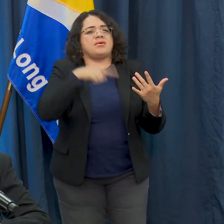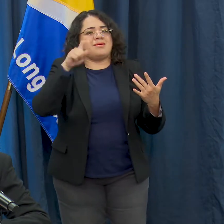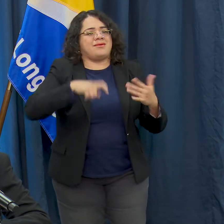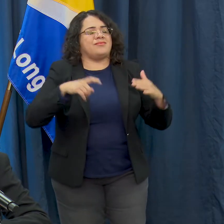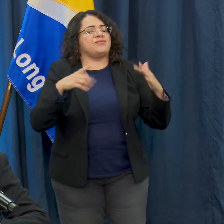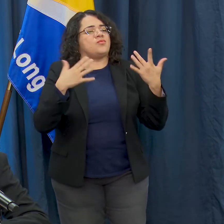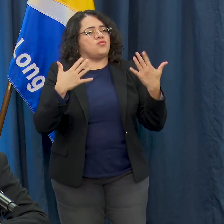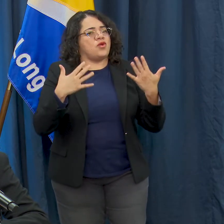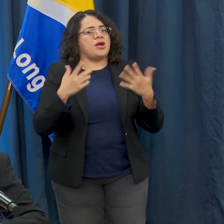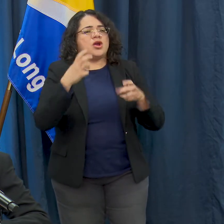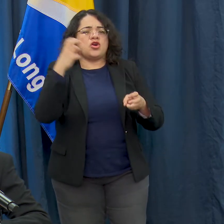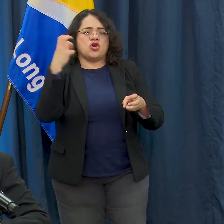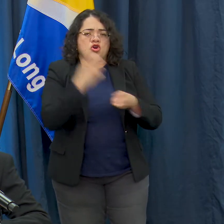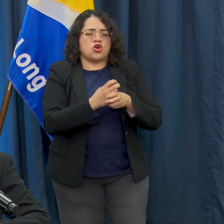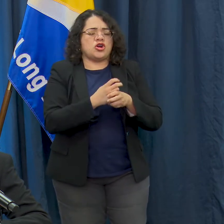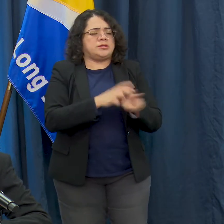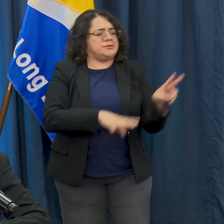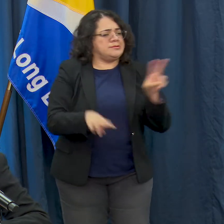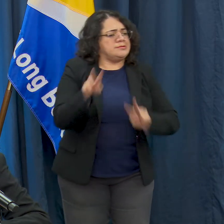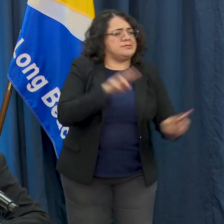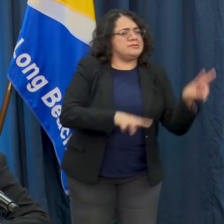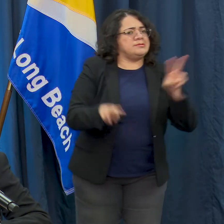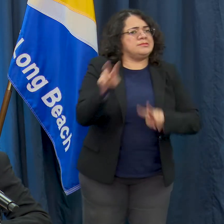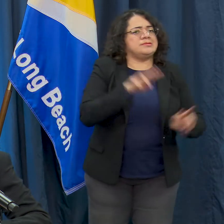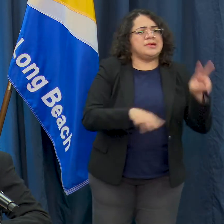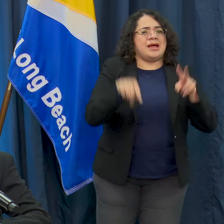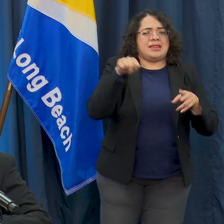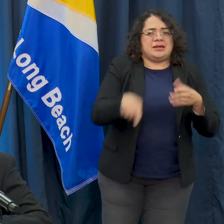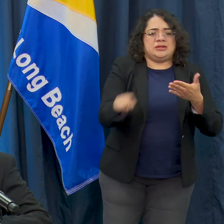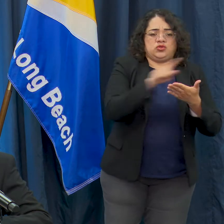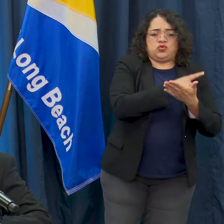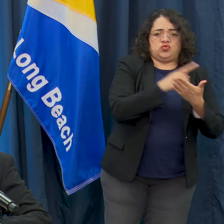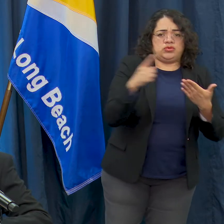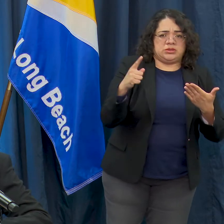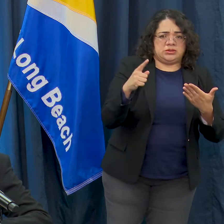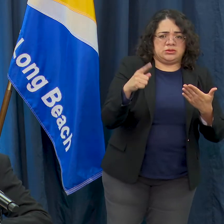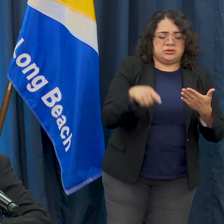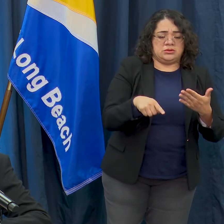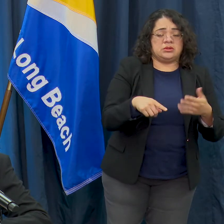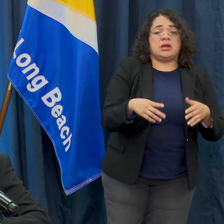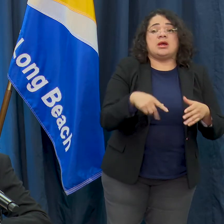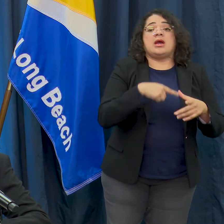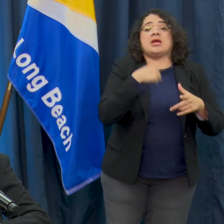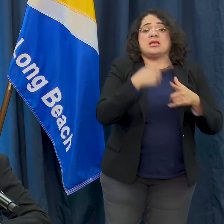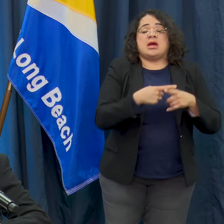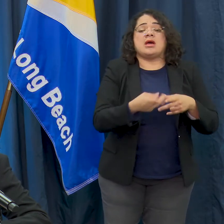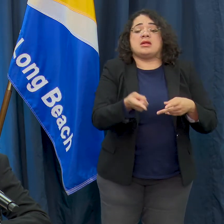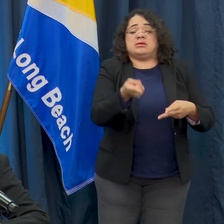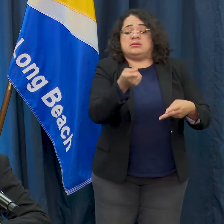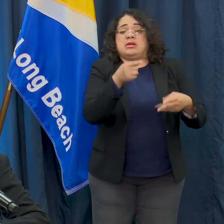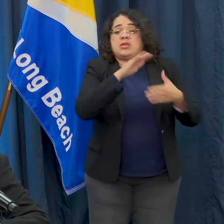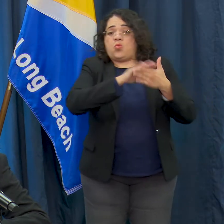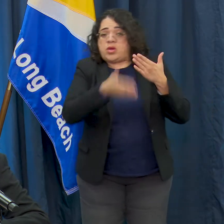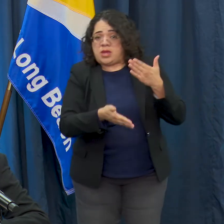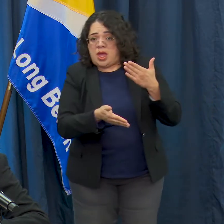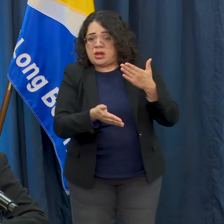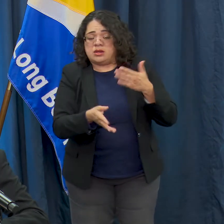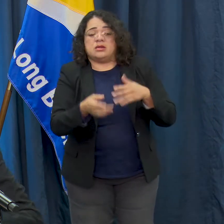take a hard look at the data at the end of this week then again we'll start looking at the data and a hard look over the weekend and into next week because